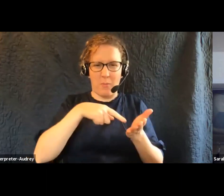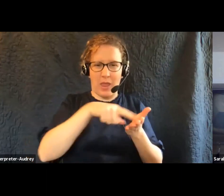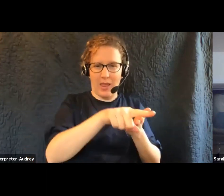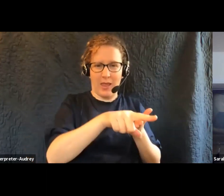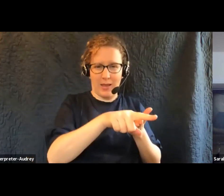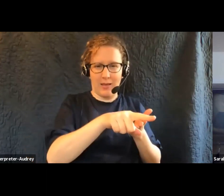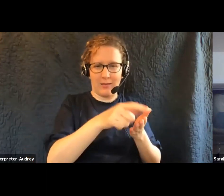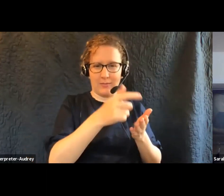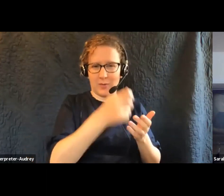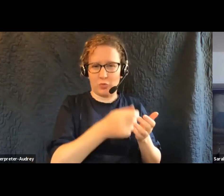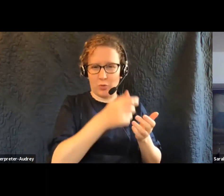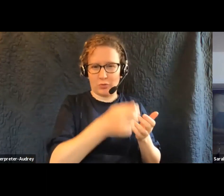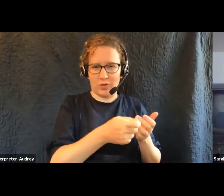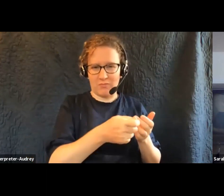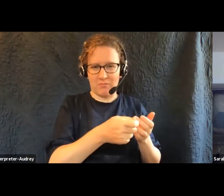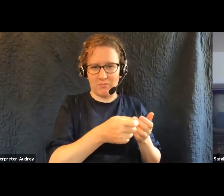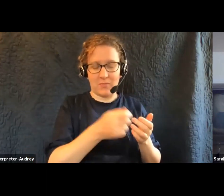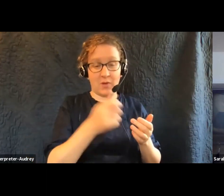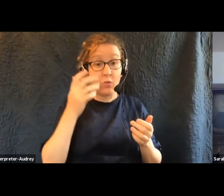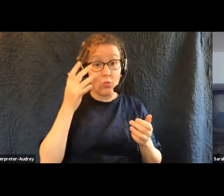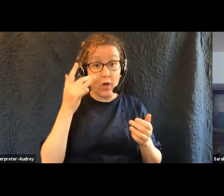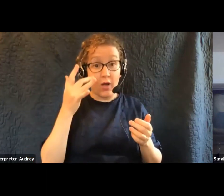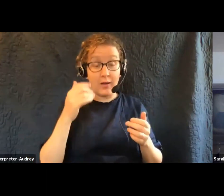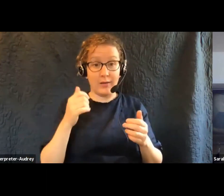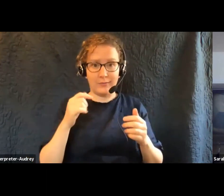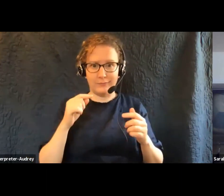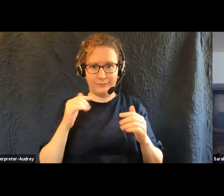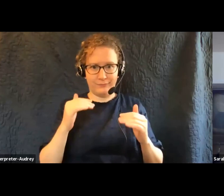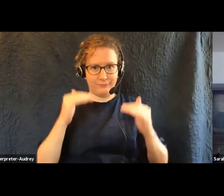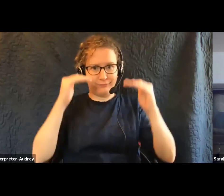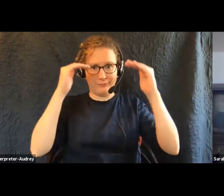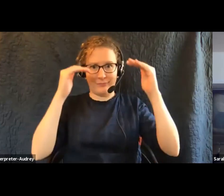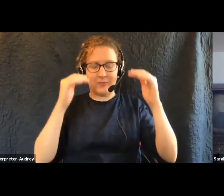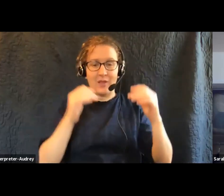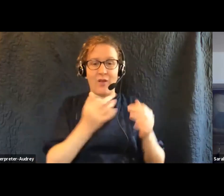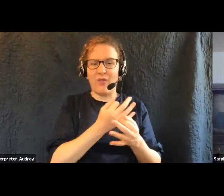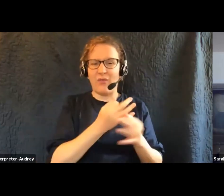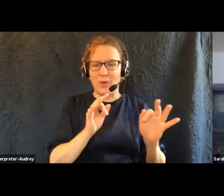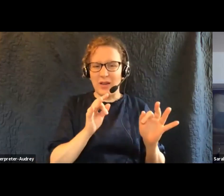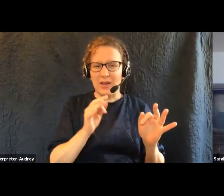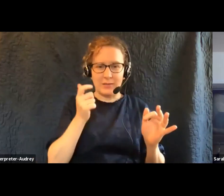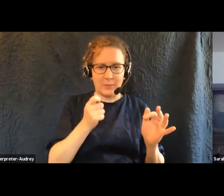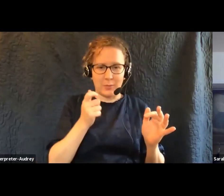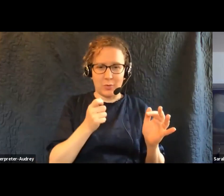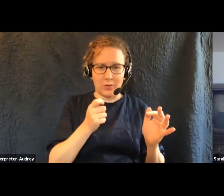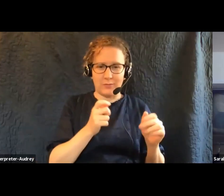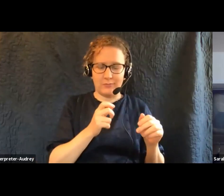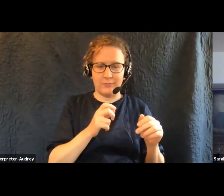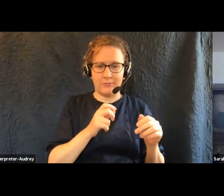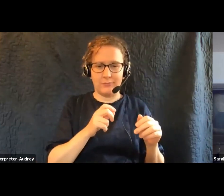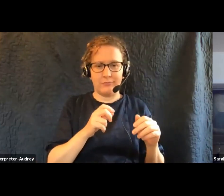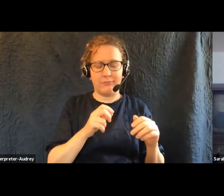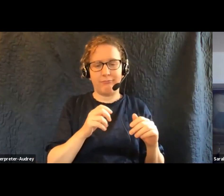because it can be quite different than a free subscription, of course, also different from